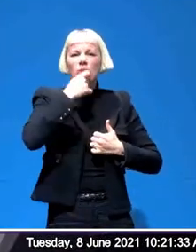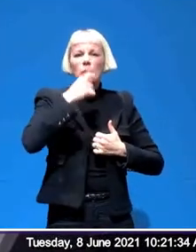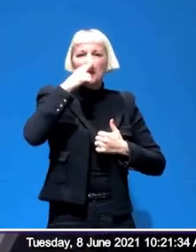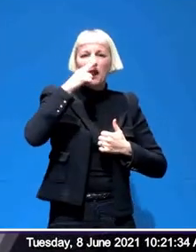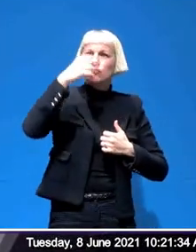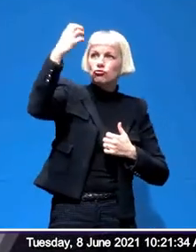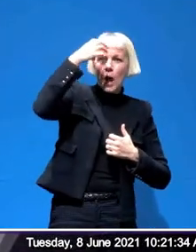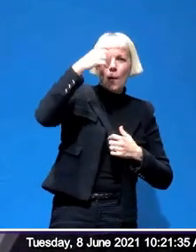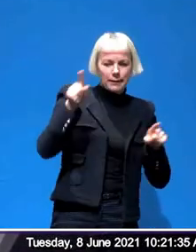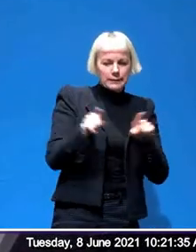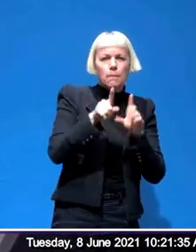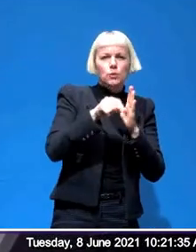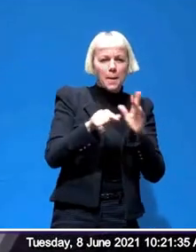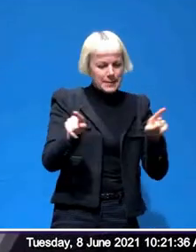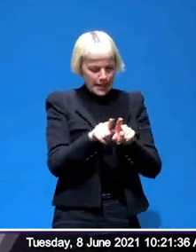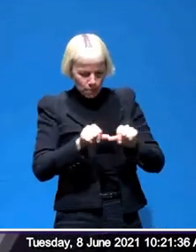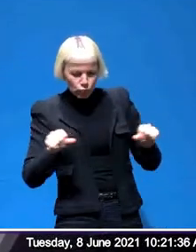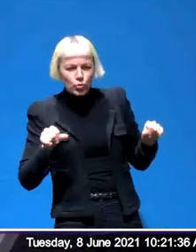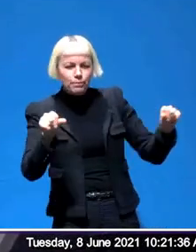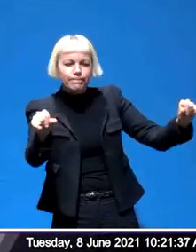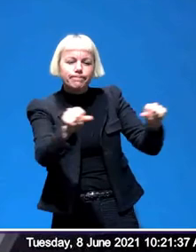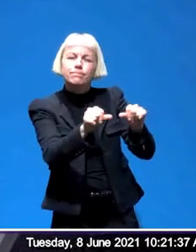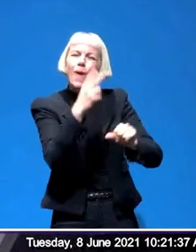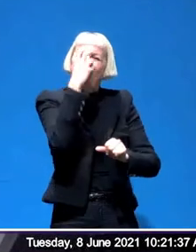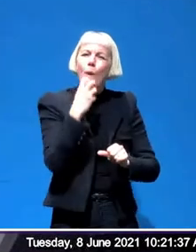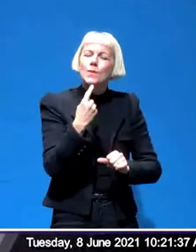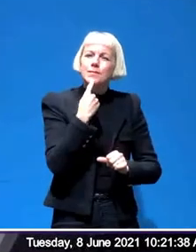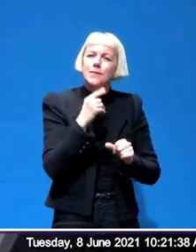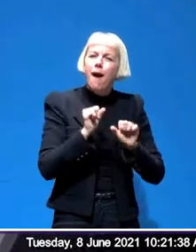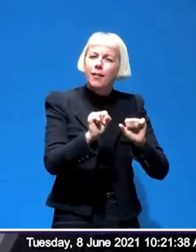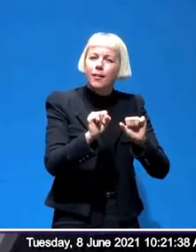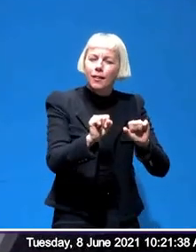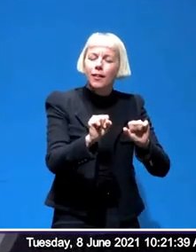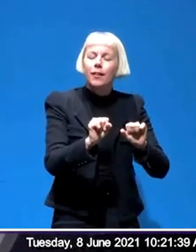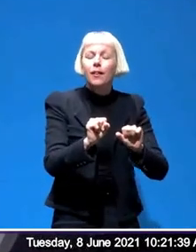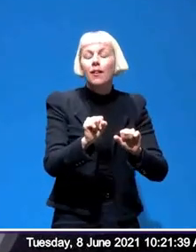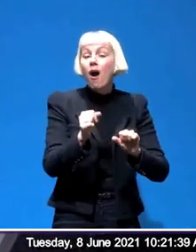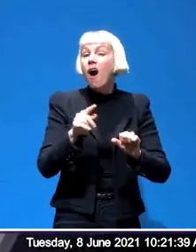In this statement, I will refer to that house, as I said, as "N Street".